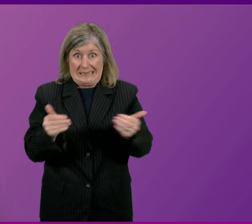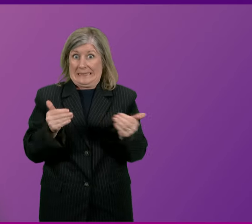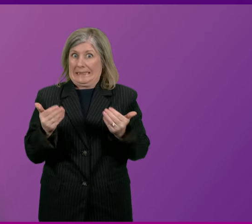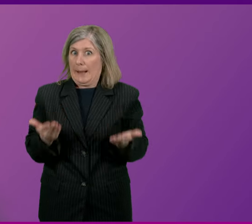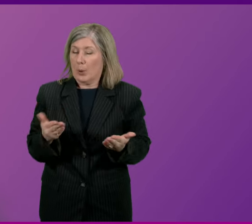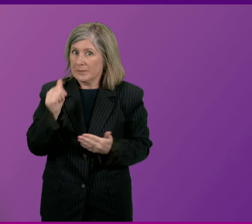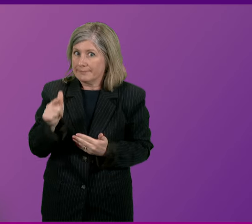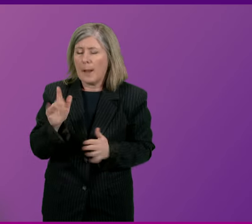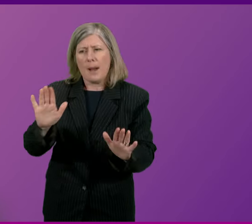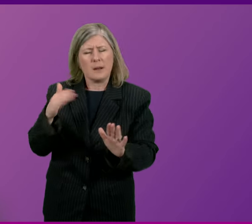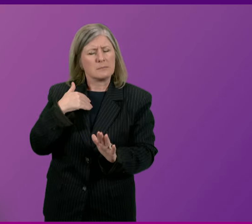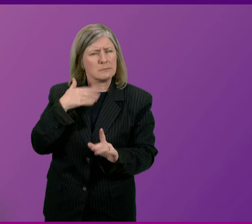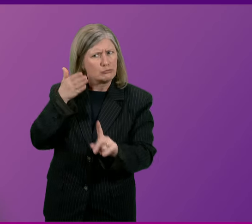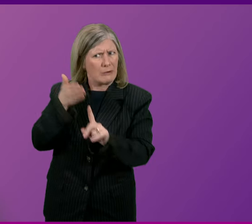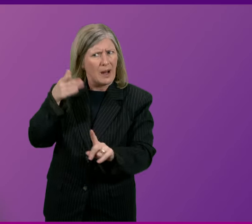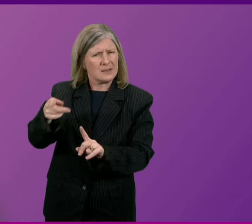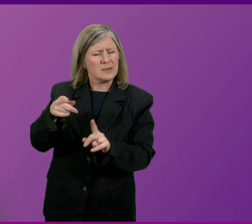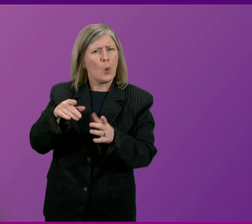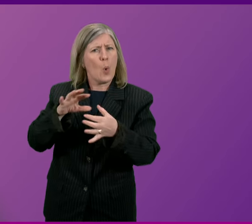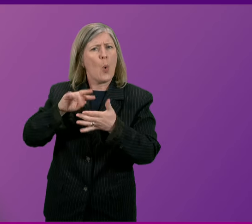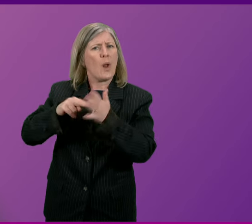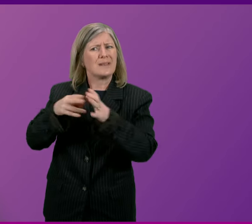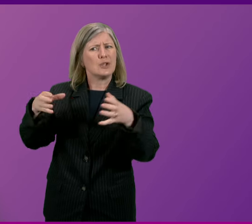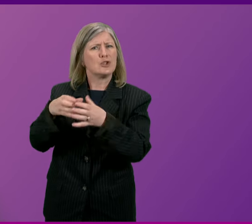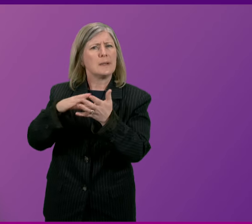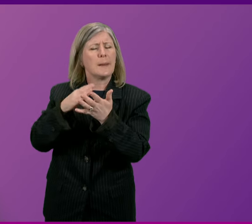contribution of the men’s shed movement. I also recognise that, just last week, my colleague Jim